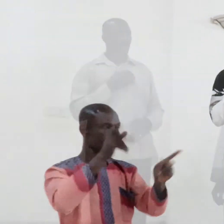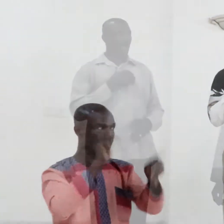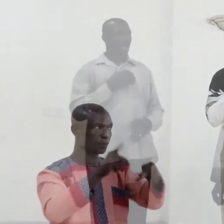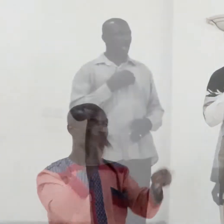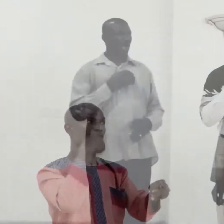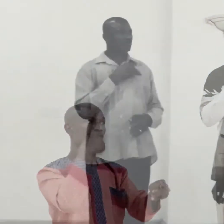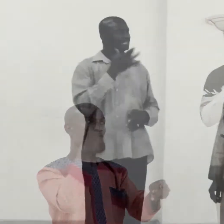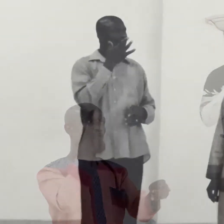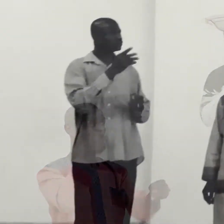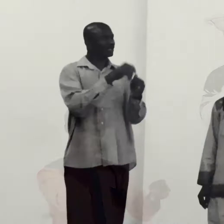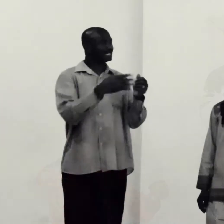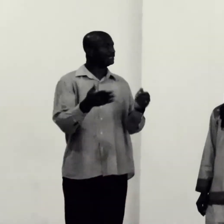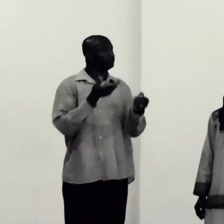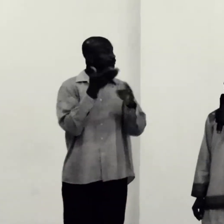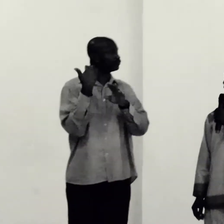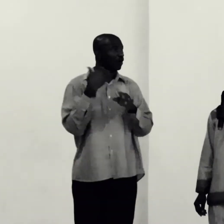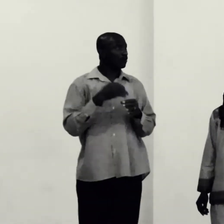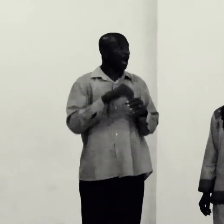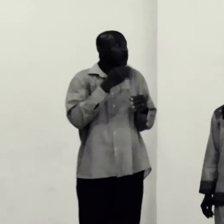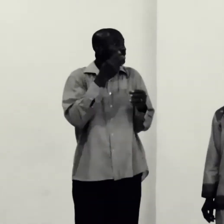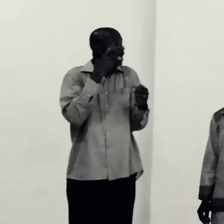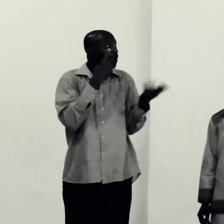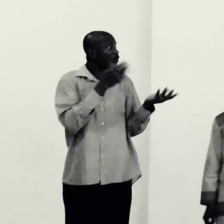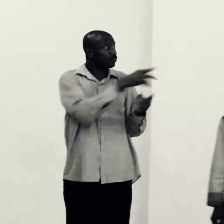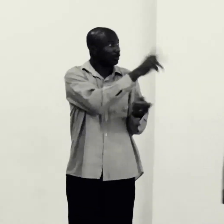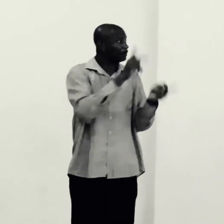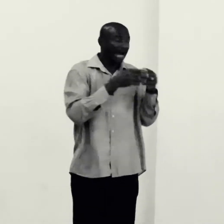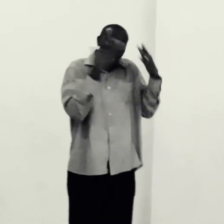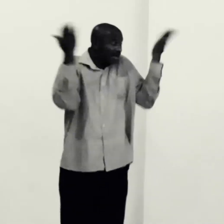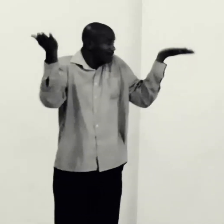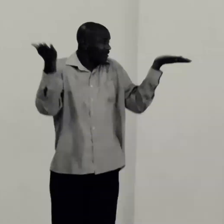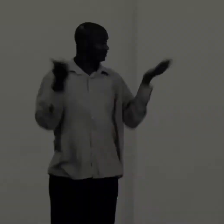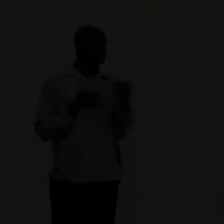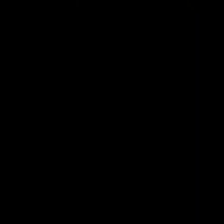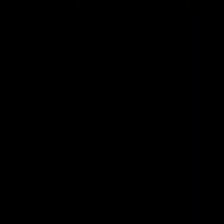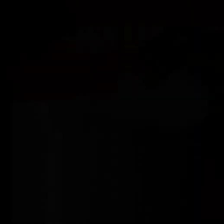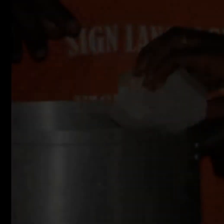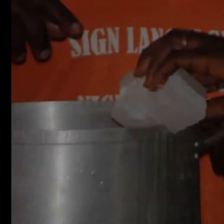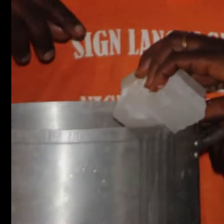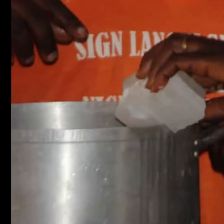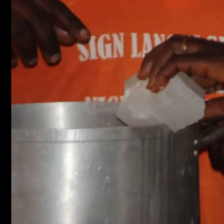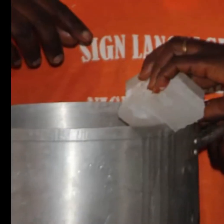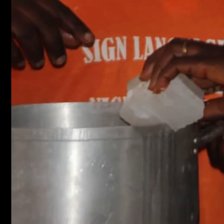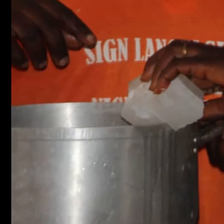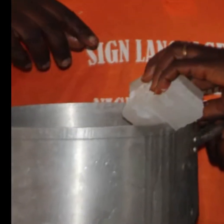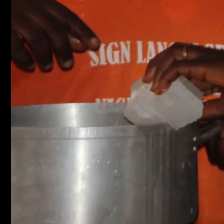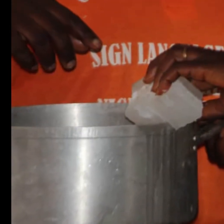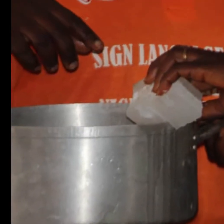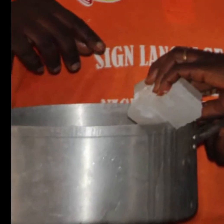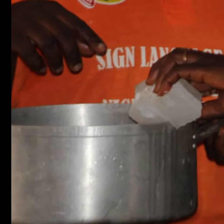of course. So there is that rejection mentality that kicks